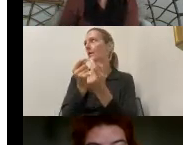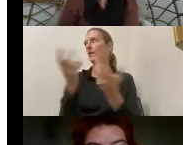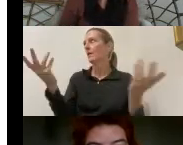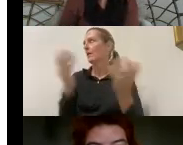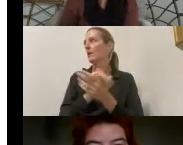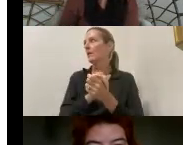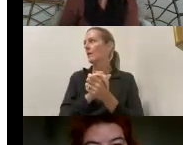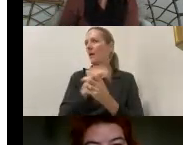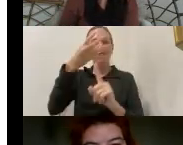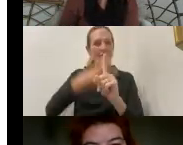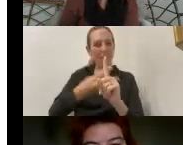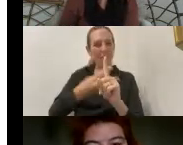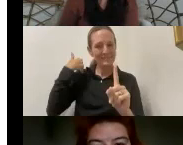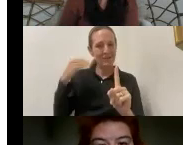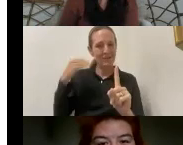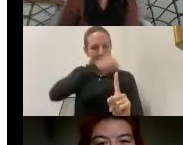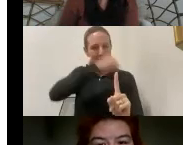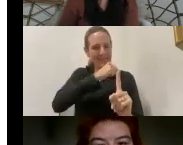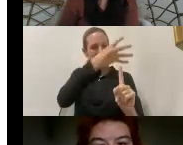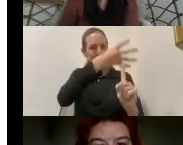months ago. I think four or five.